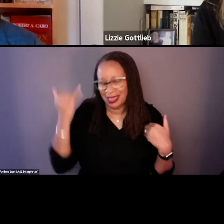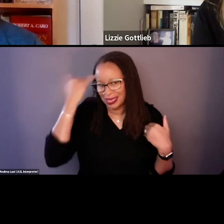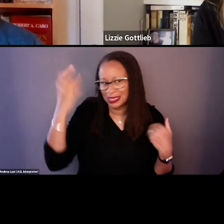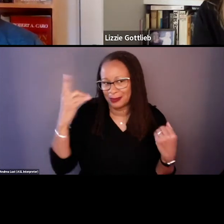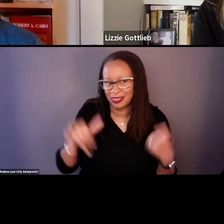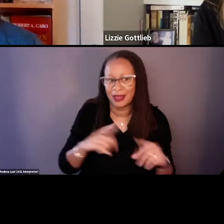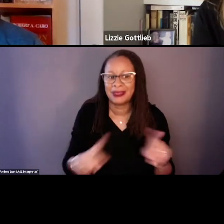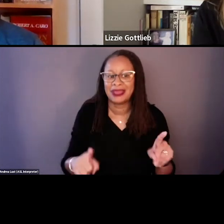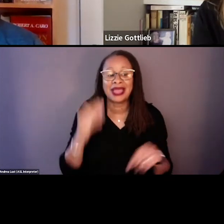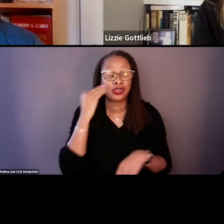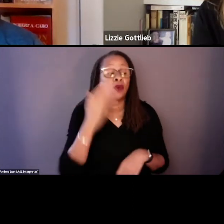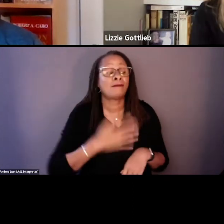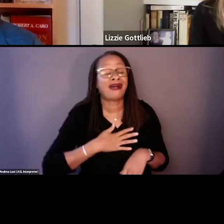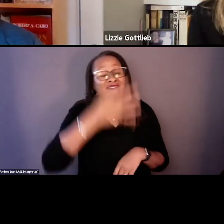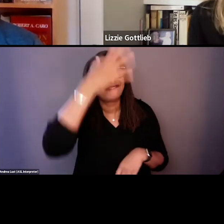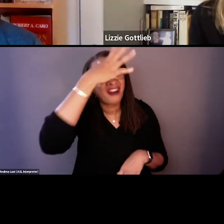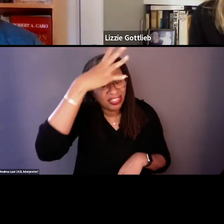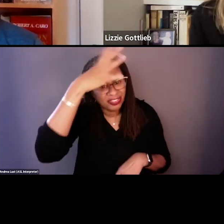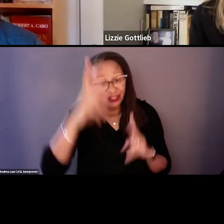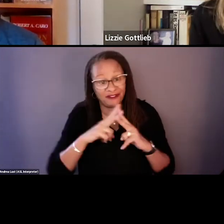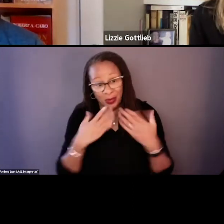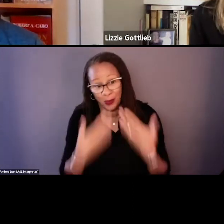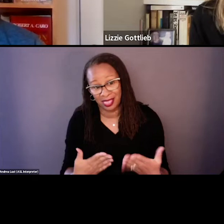but I know him very well.